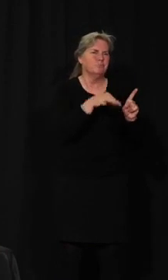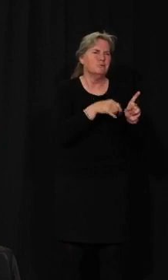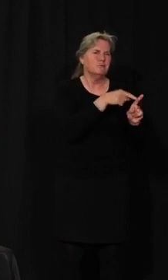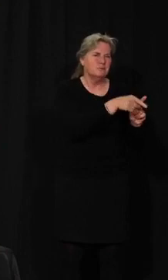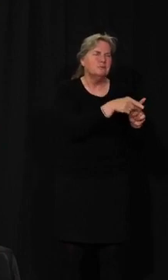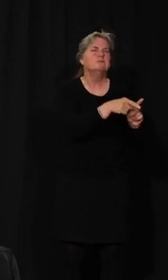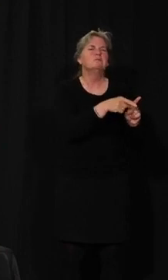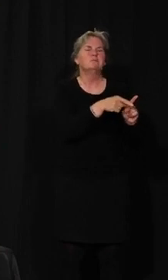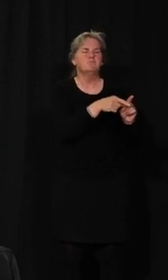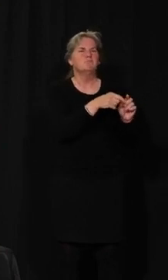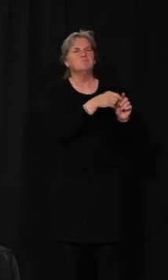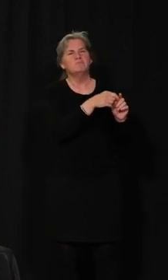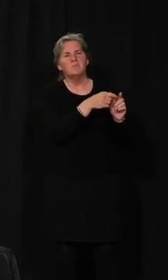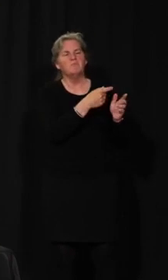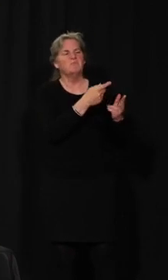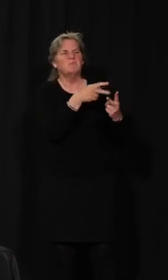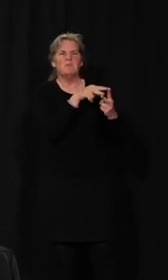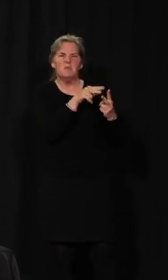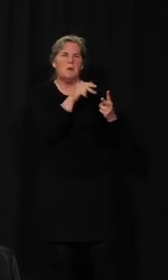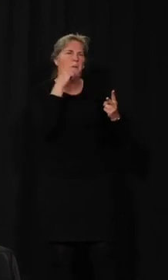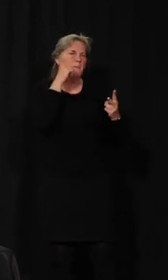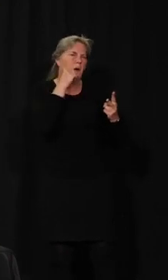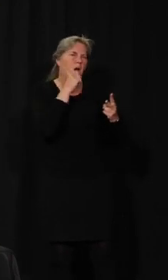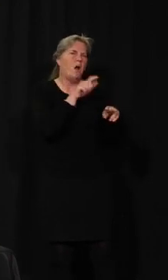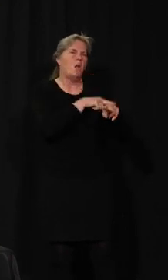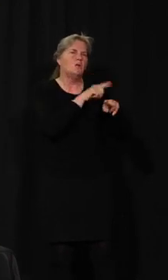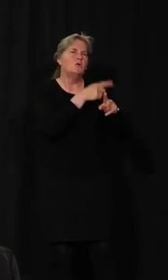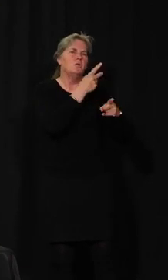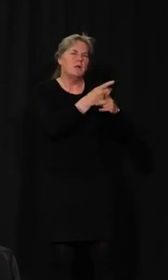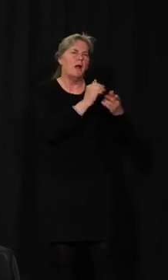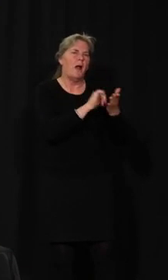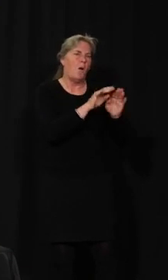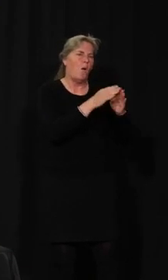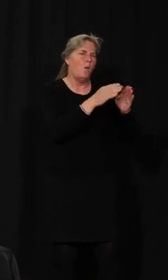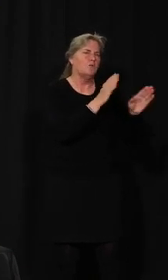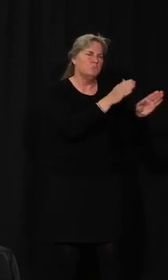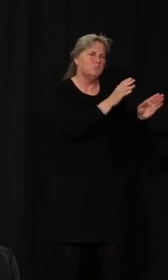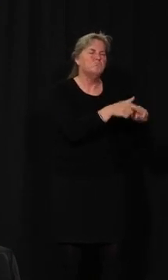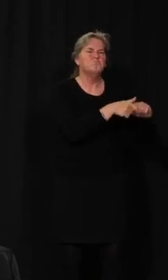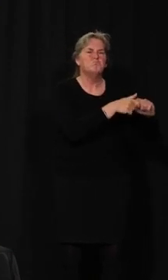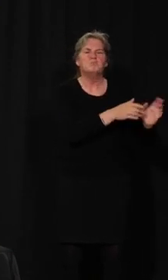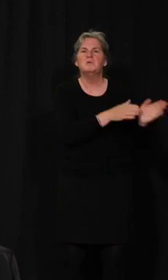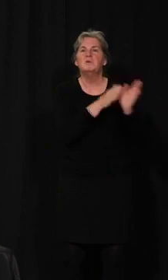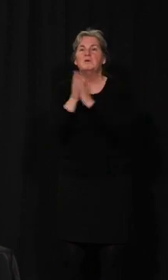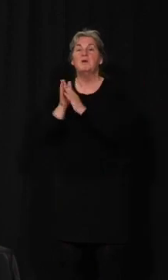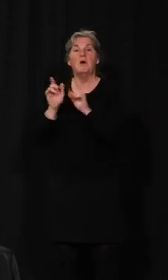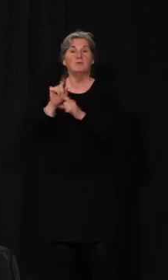can explain how both of these wl safely move forward. We're also seeing libraries stat